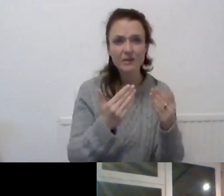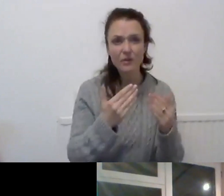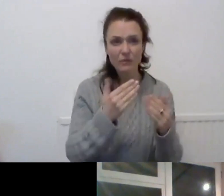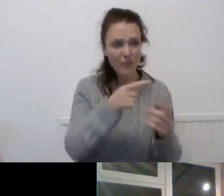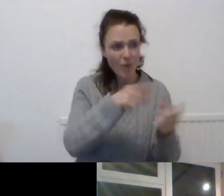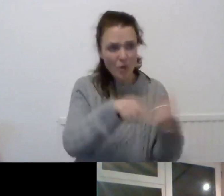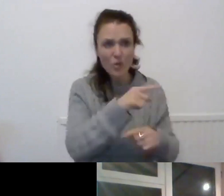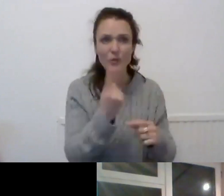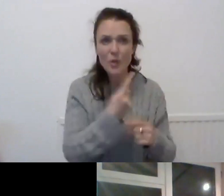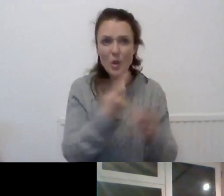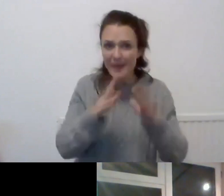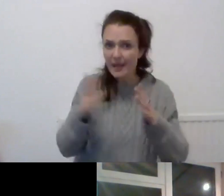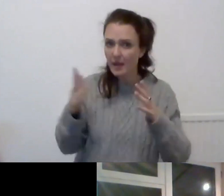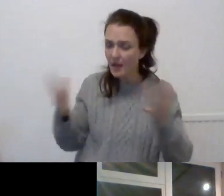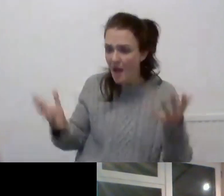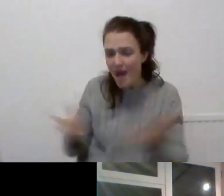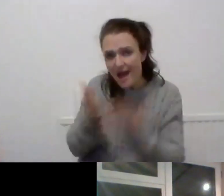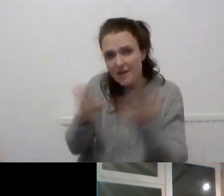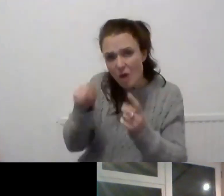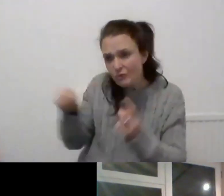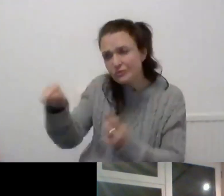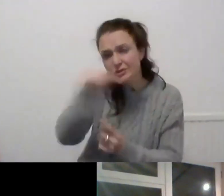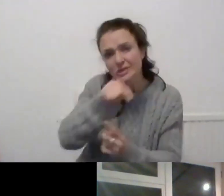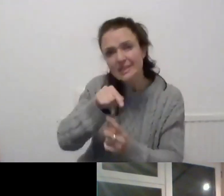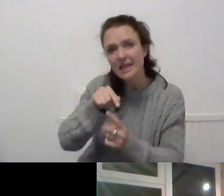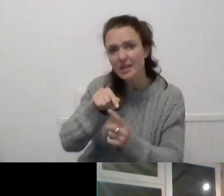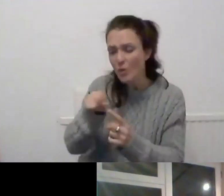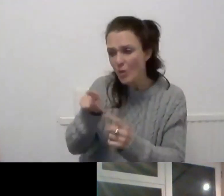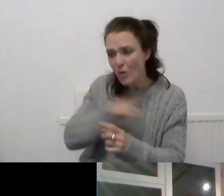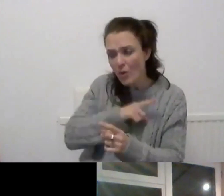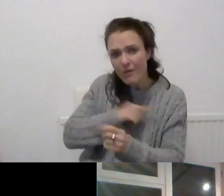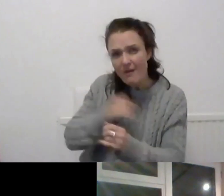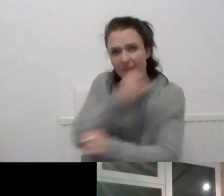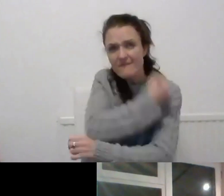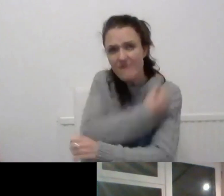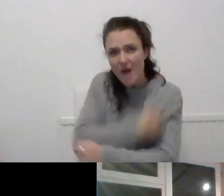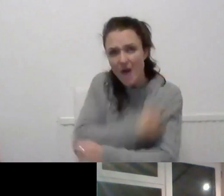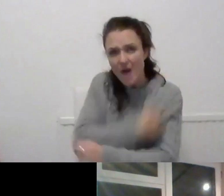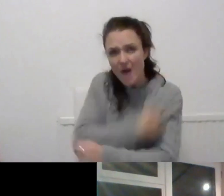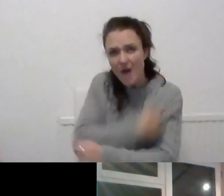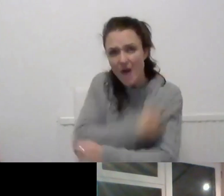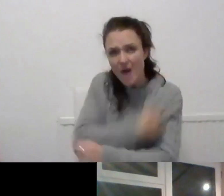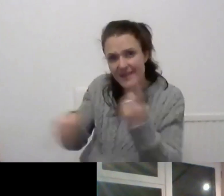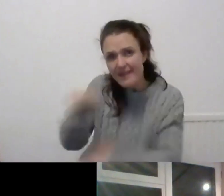to severe illness from COVID at this time, and my other bit that I just want to add is we have the